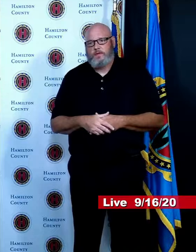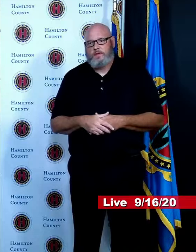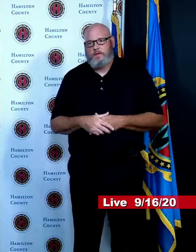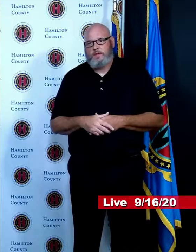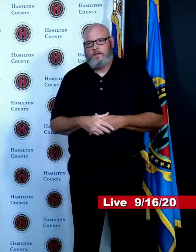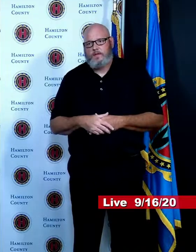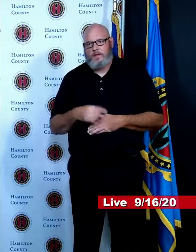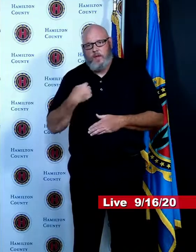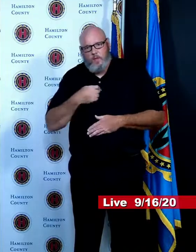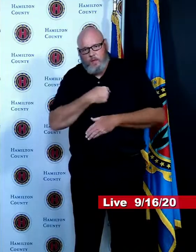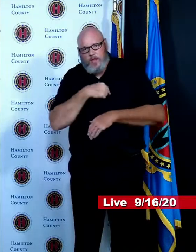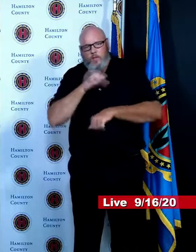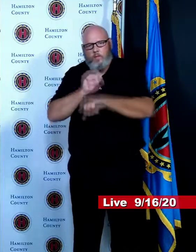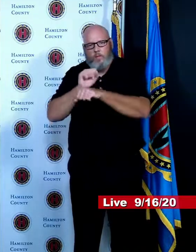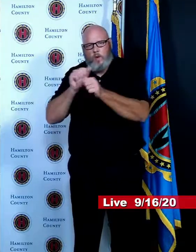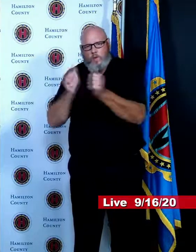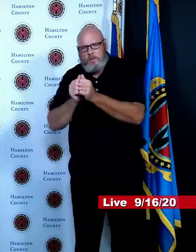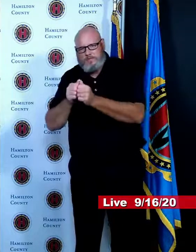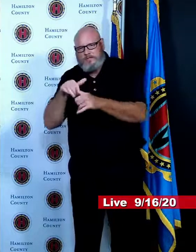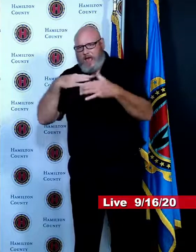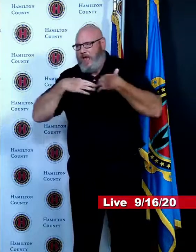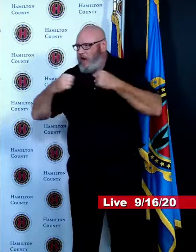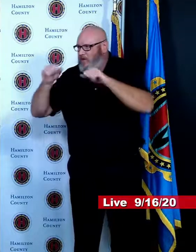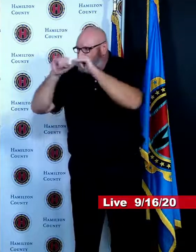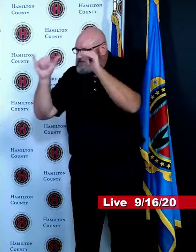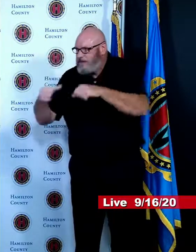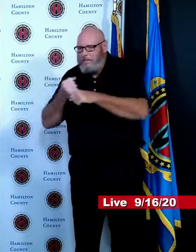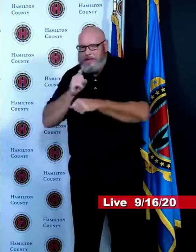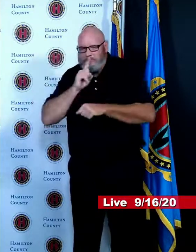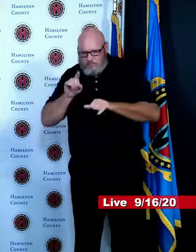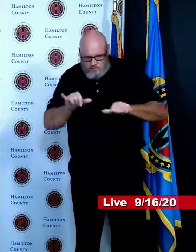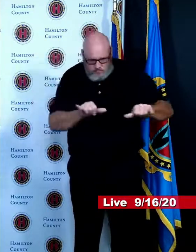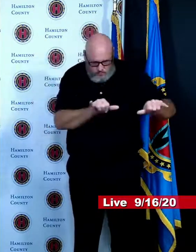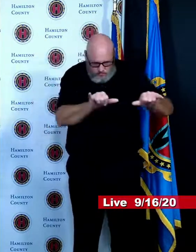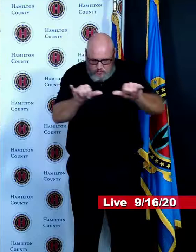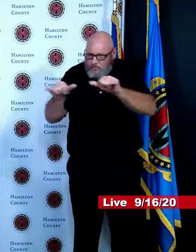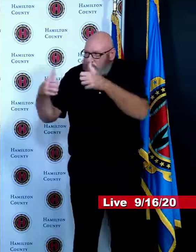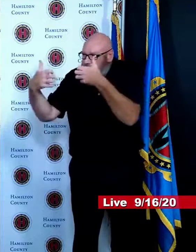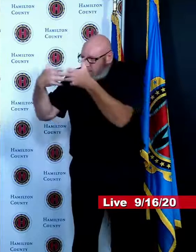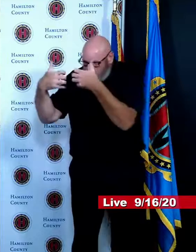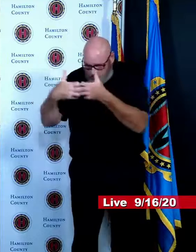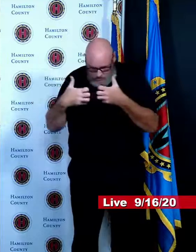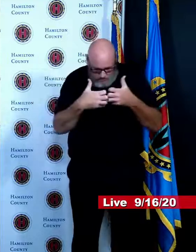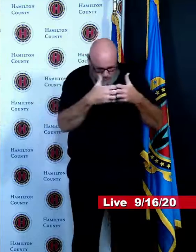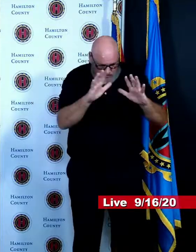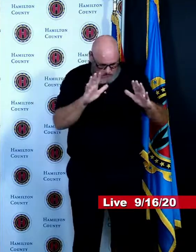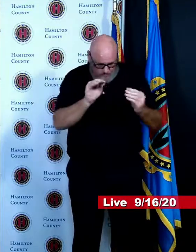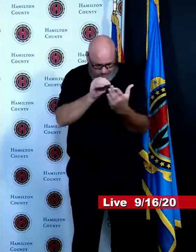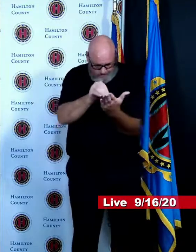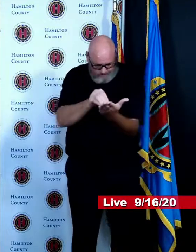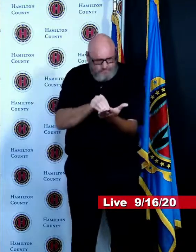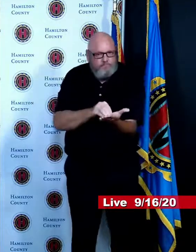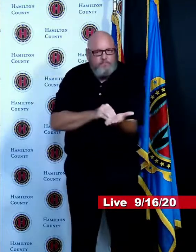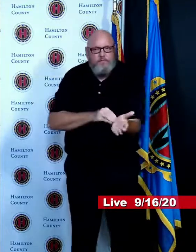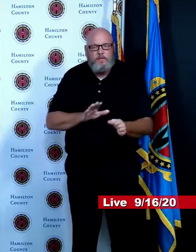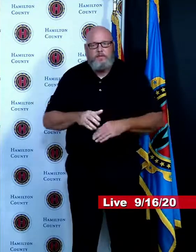as Public Health our next slide shows the hospitalizations and so this is the number of individuals in the hospital at any